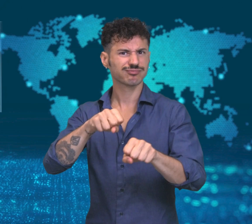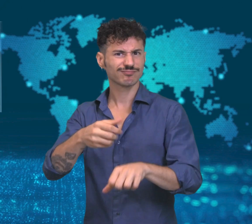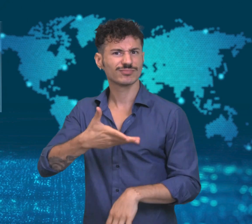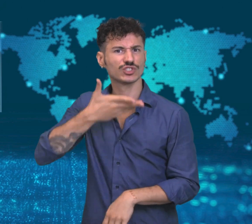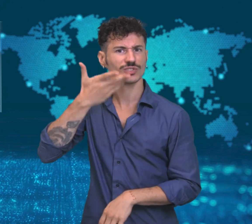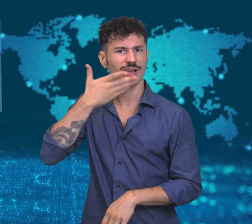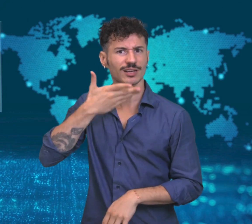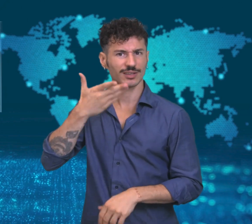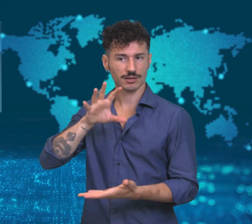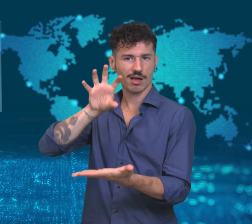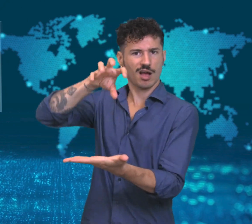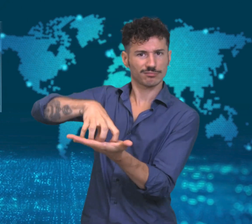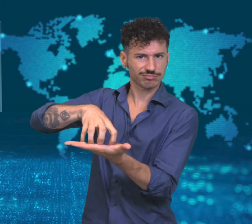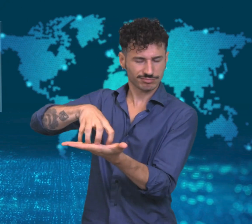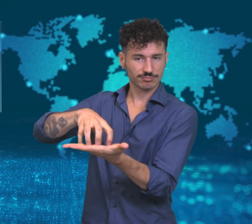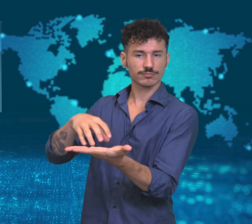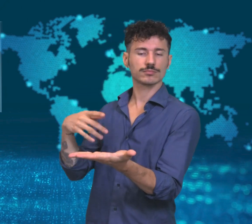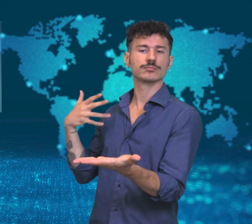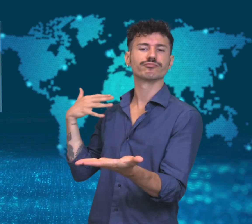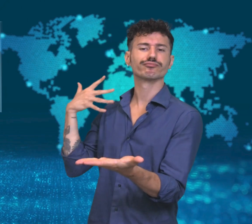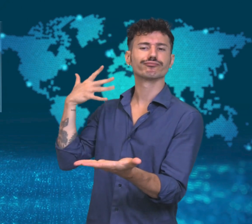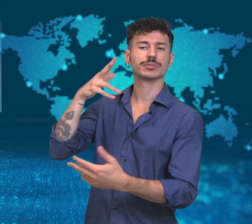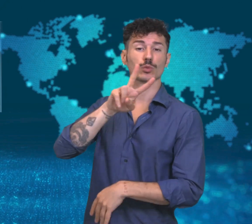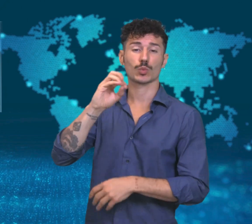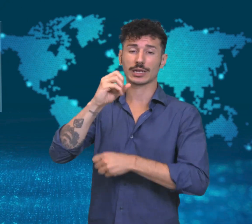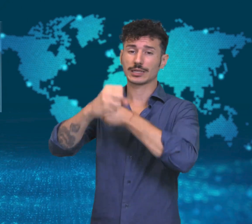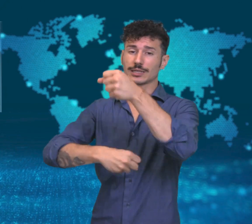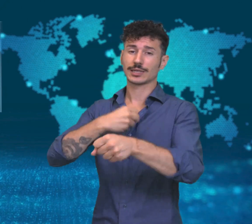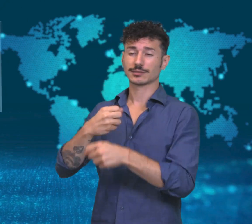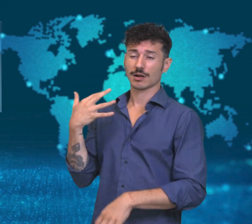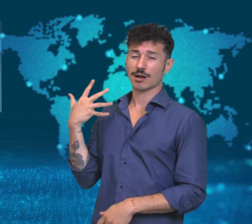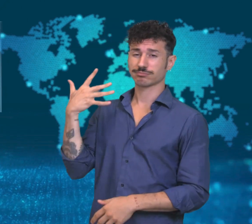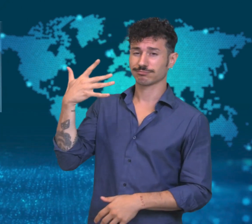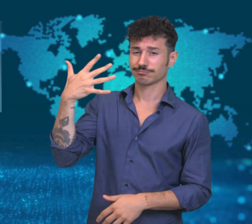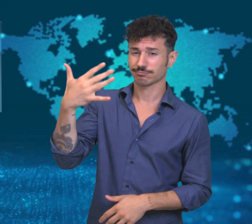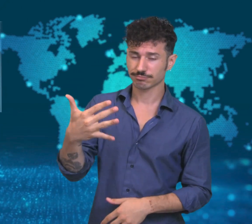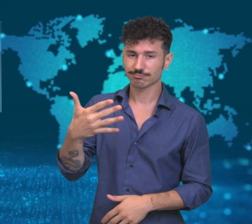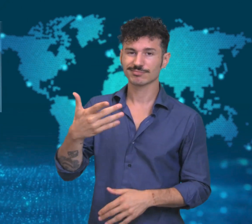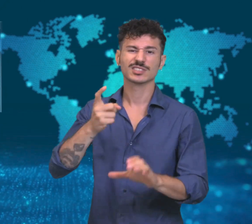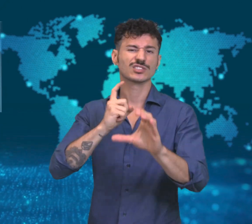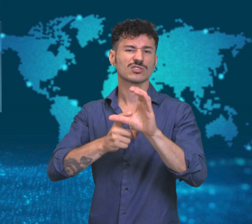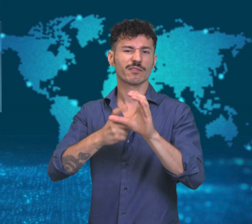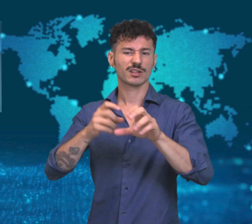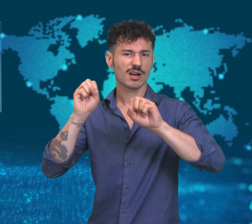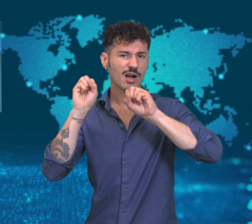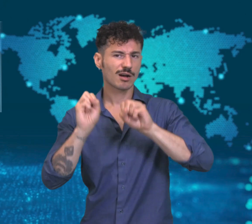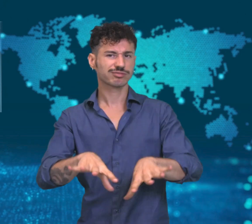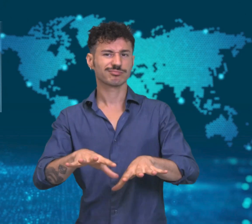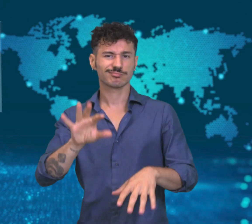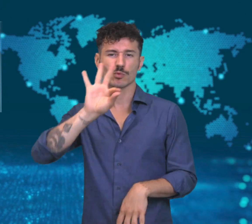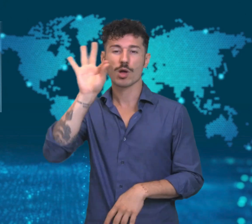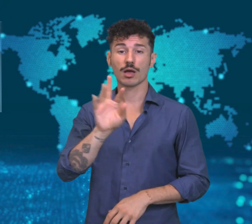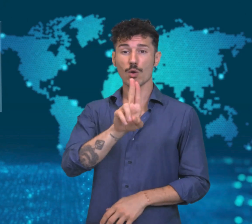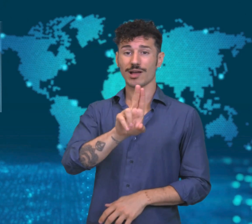They abandoned it about 20 years later when the USSR dissolved.